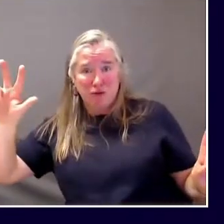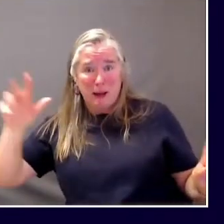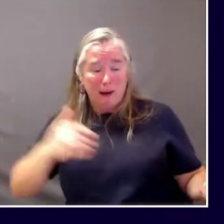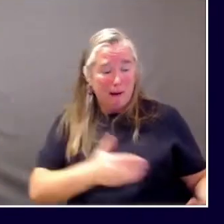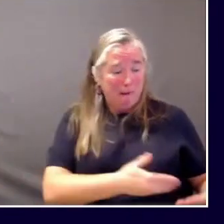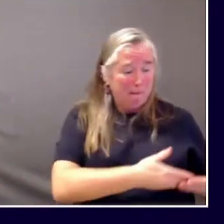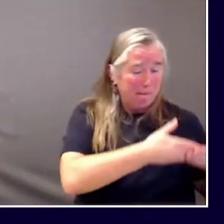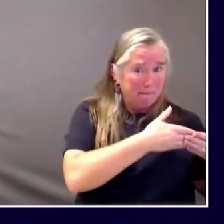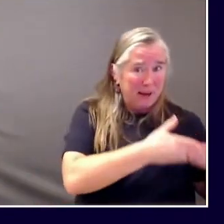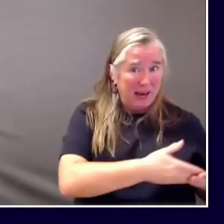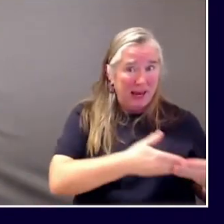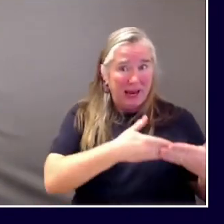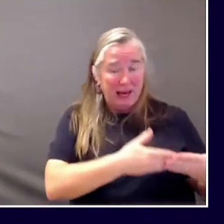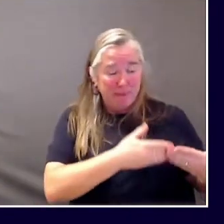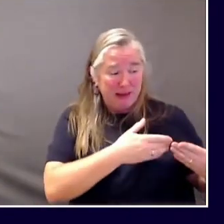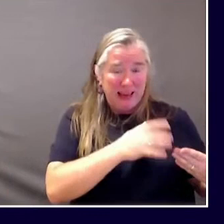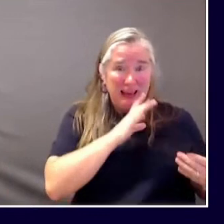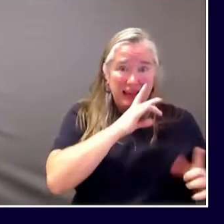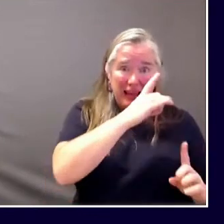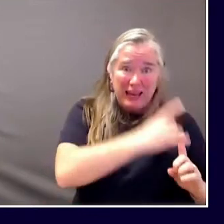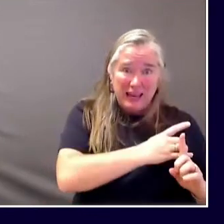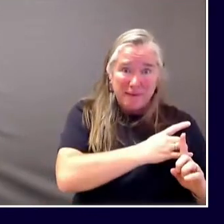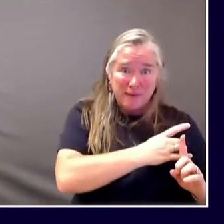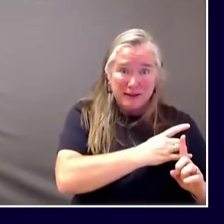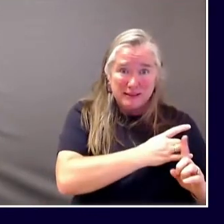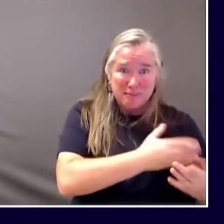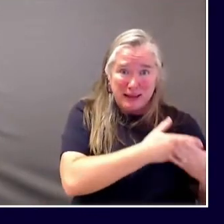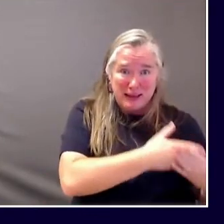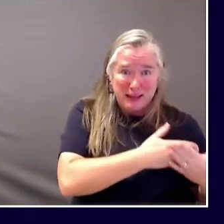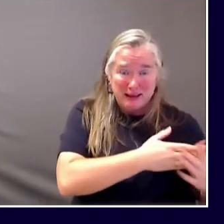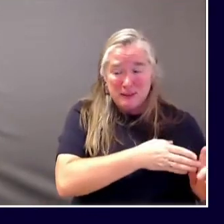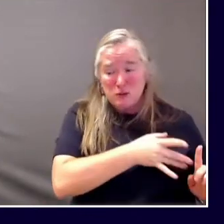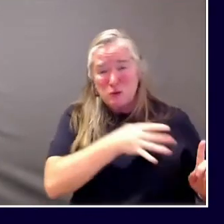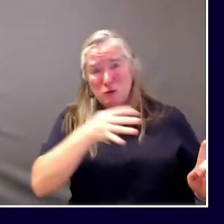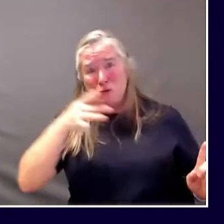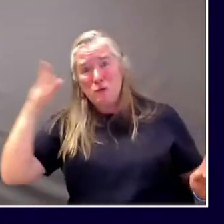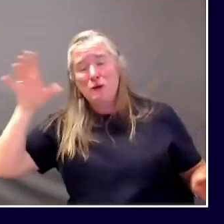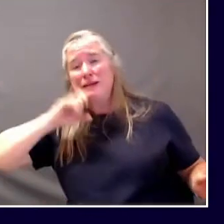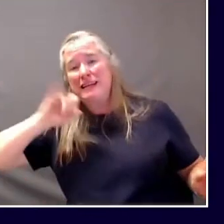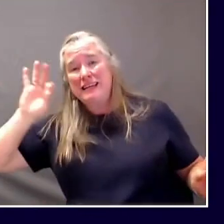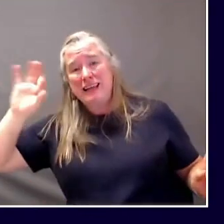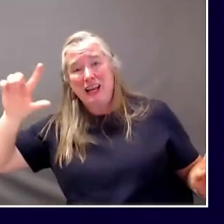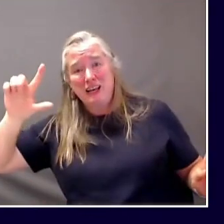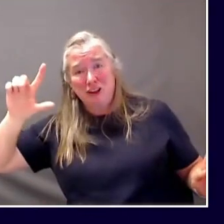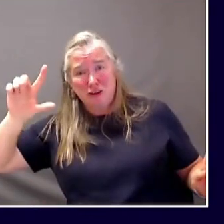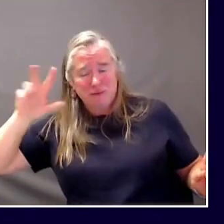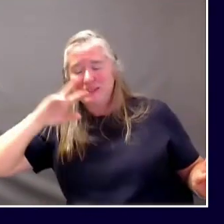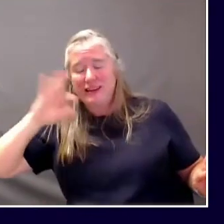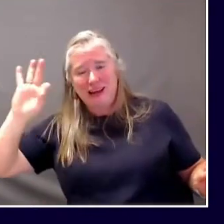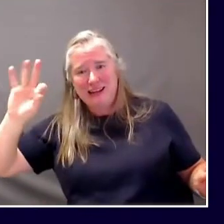eight months